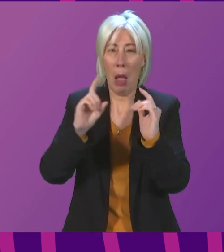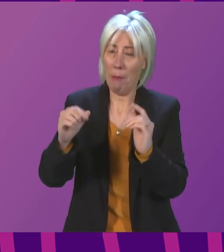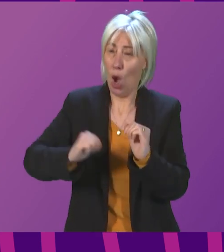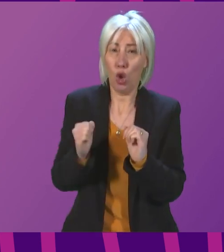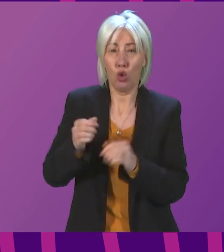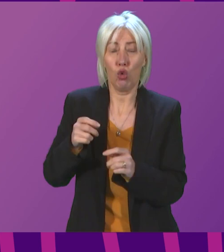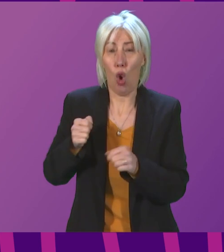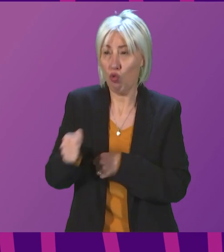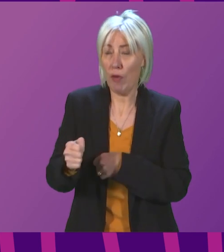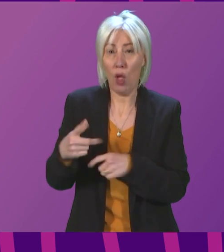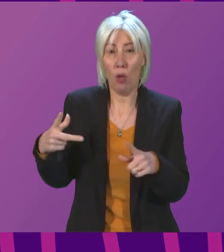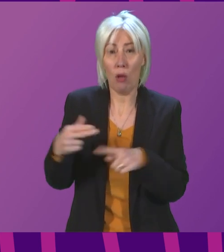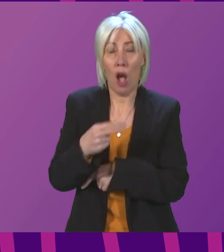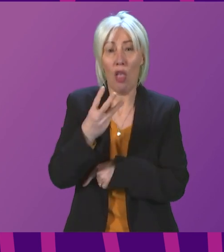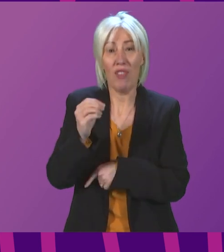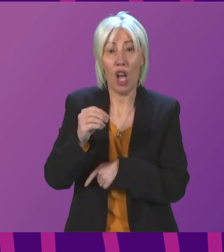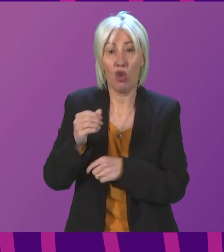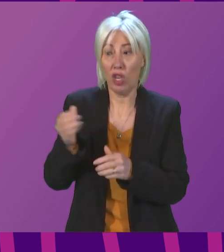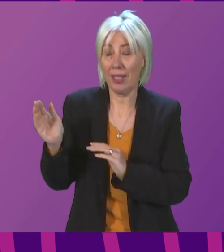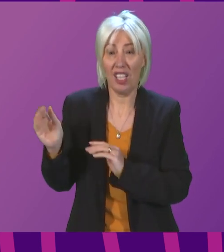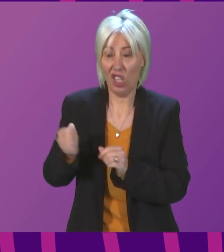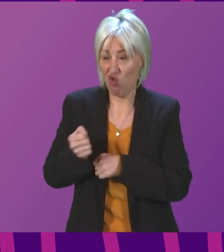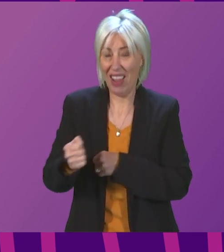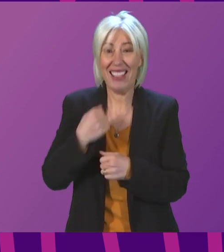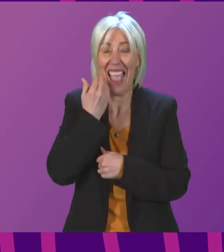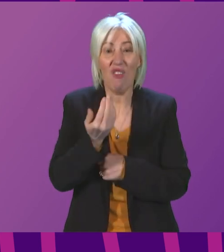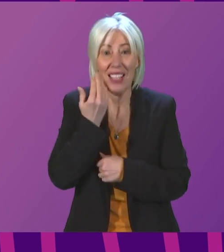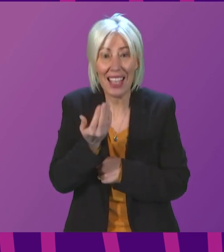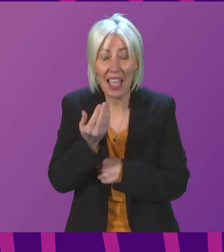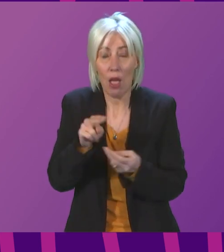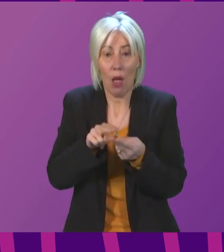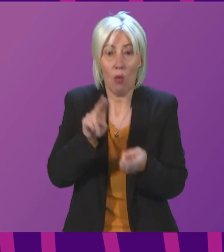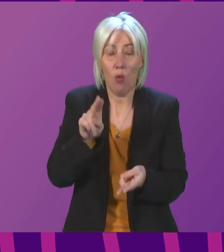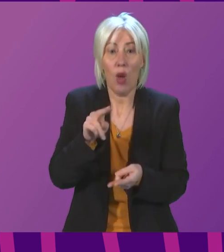ScotRail is cutting 300 services per day, fares will be hiked up by 3.8 per cent next